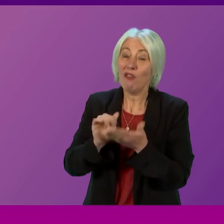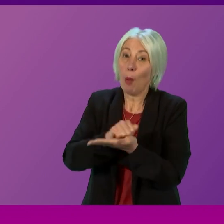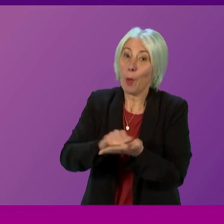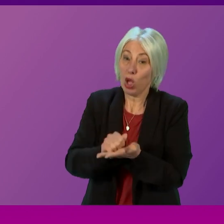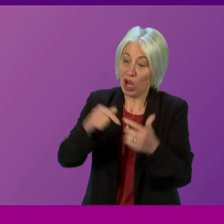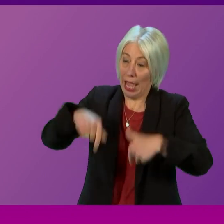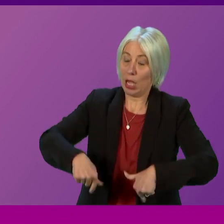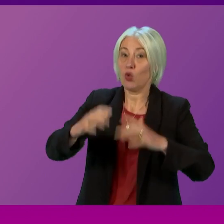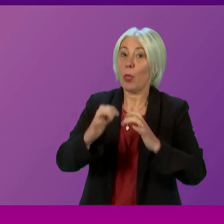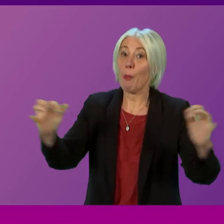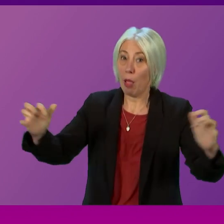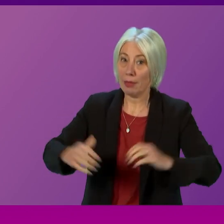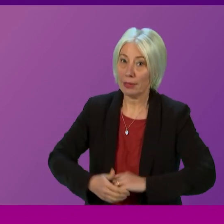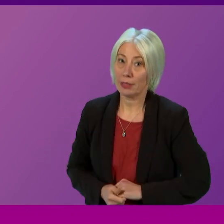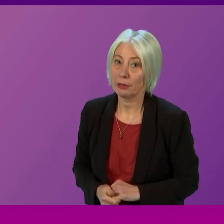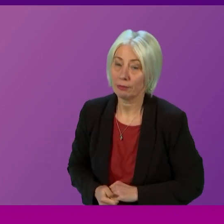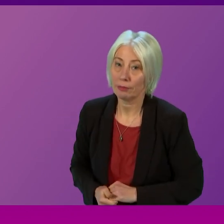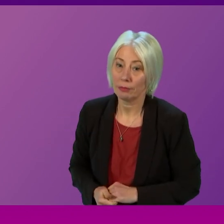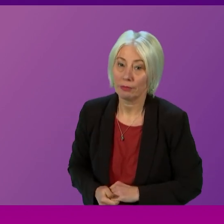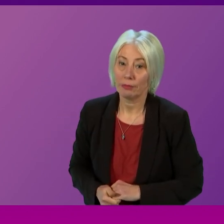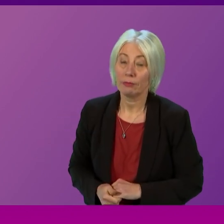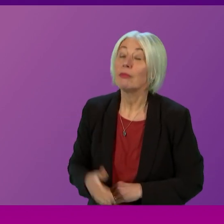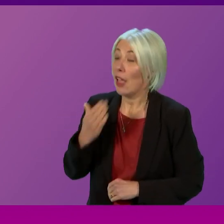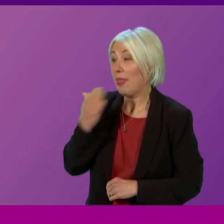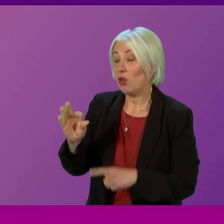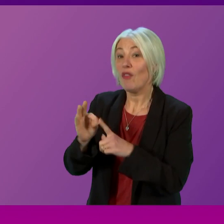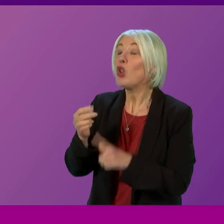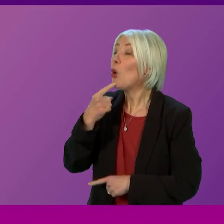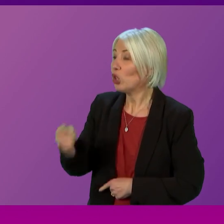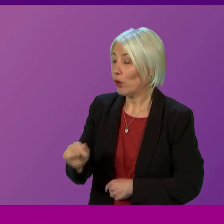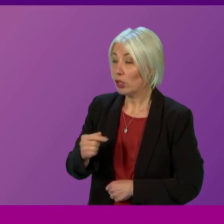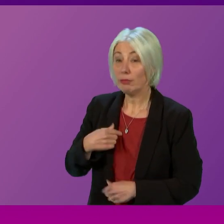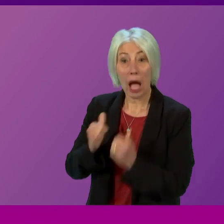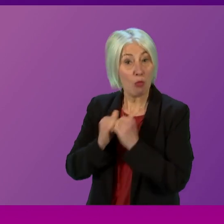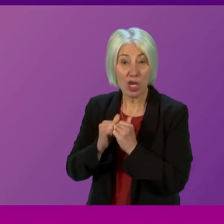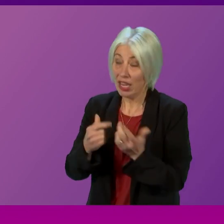I thank Stephen Kerr for his point of order. As you will appreciate, I have been otherwise